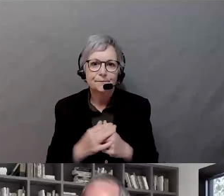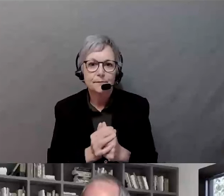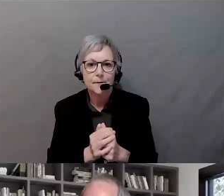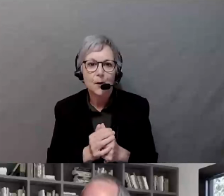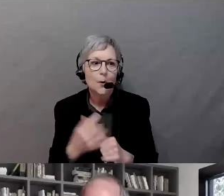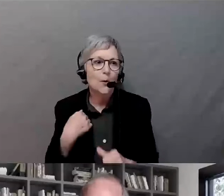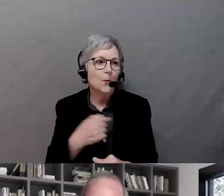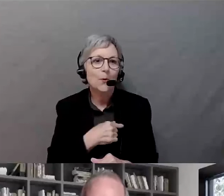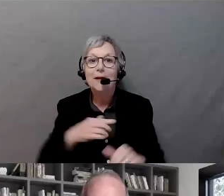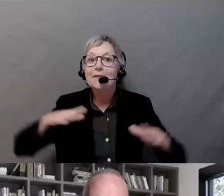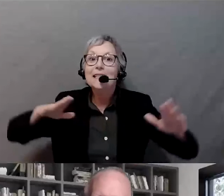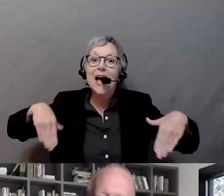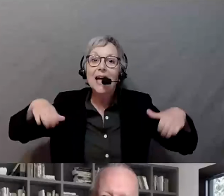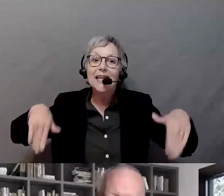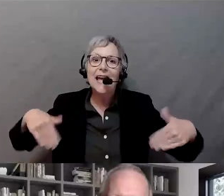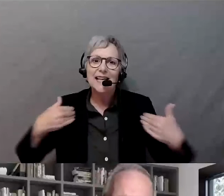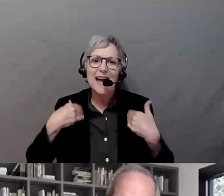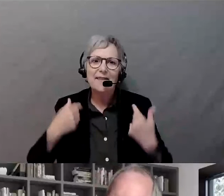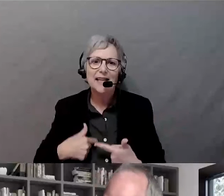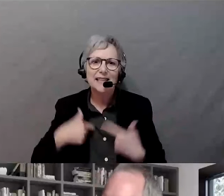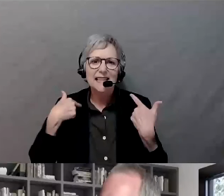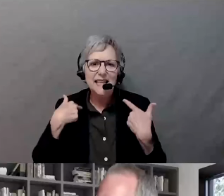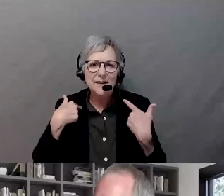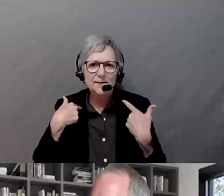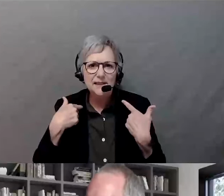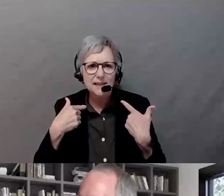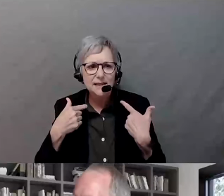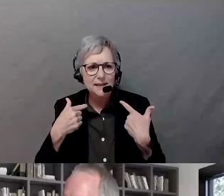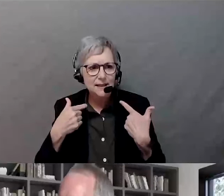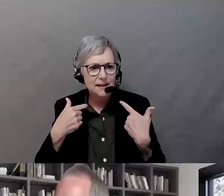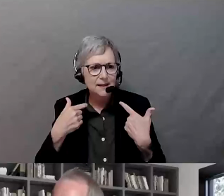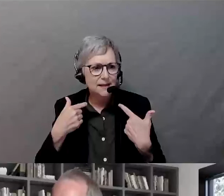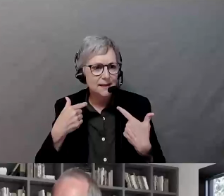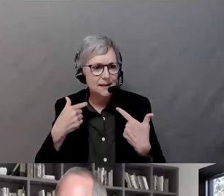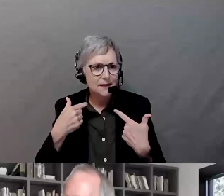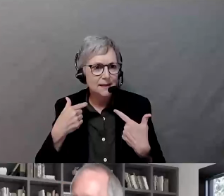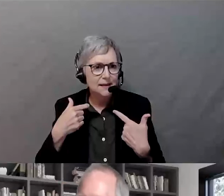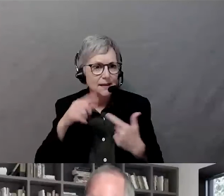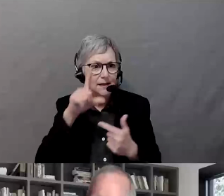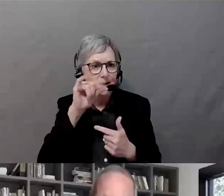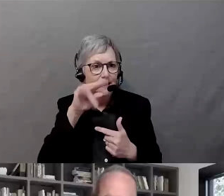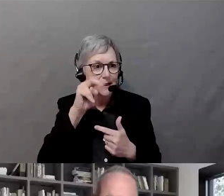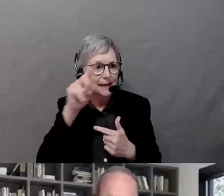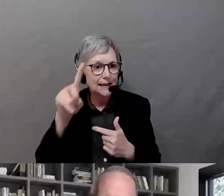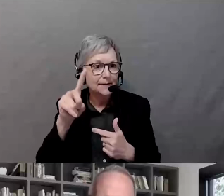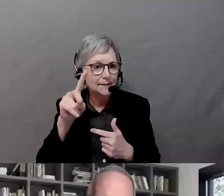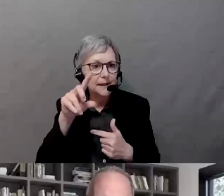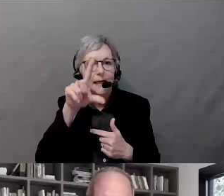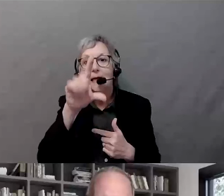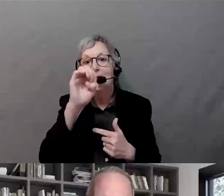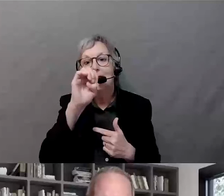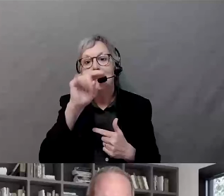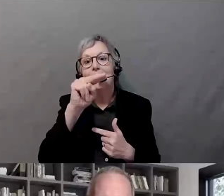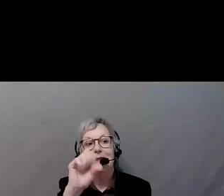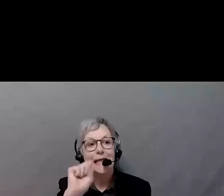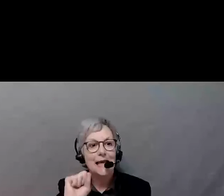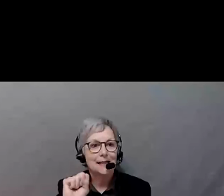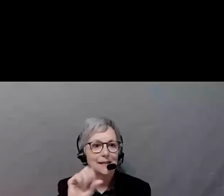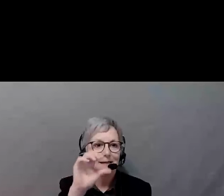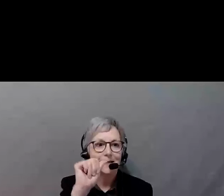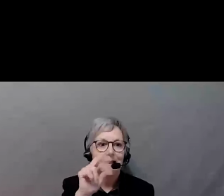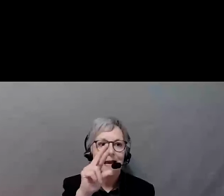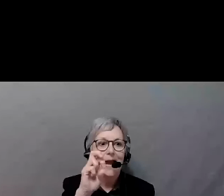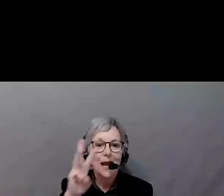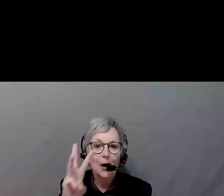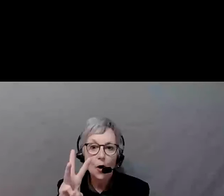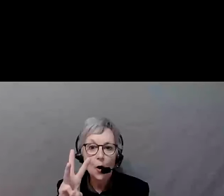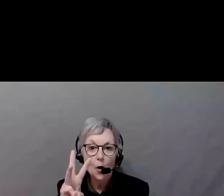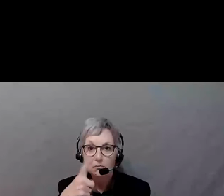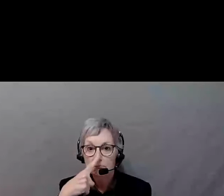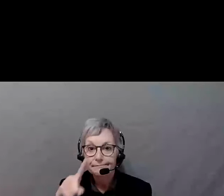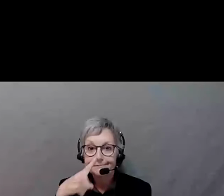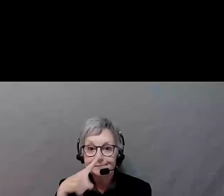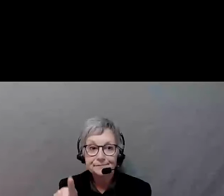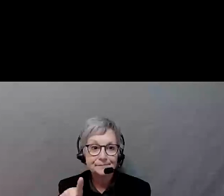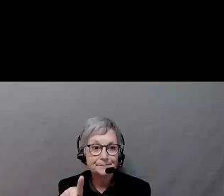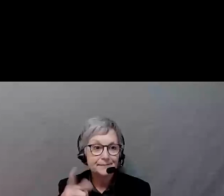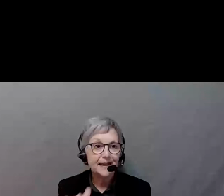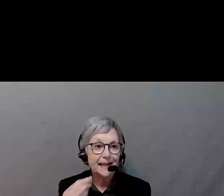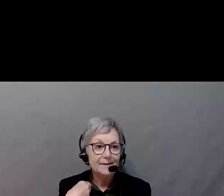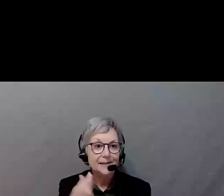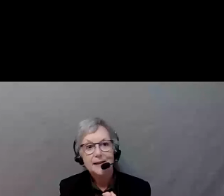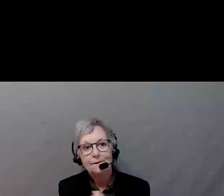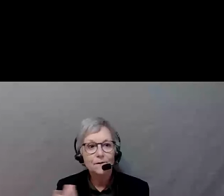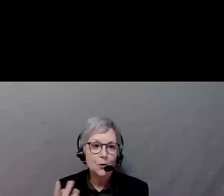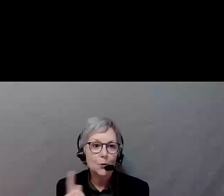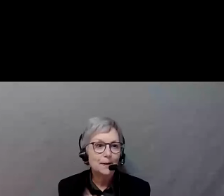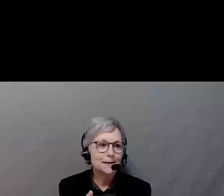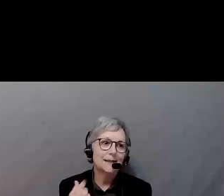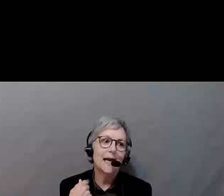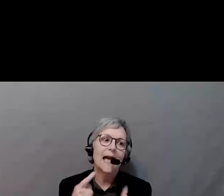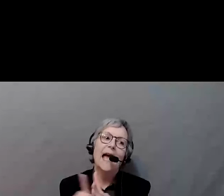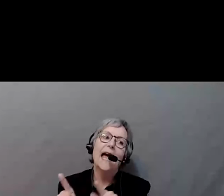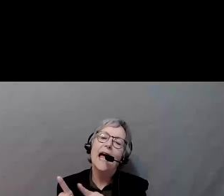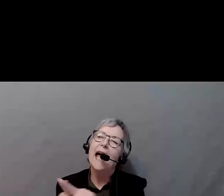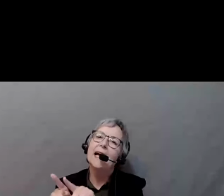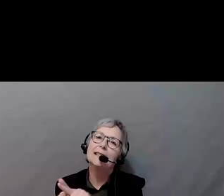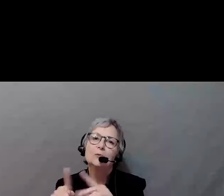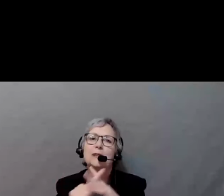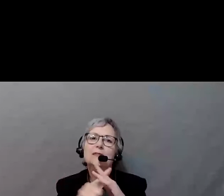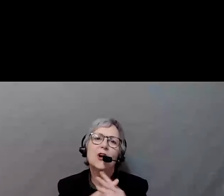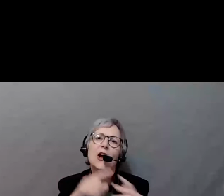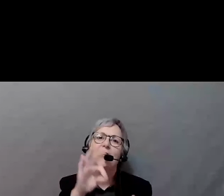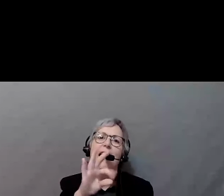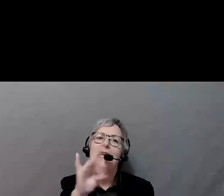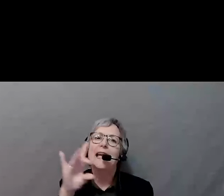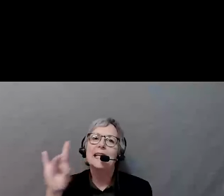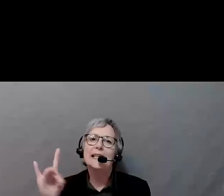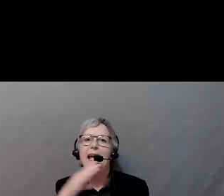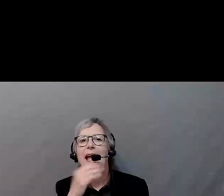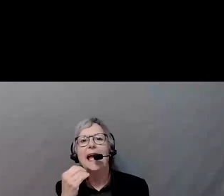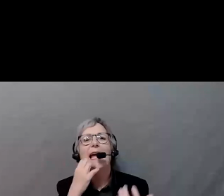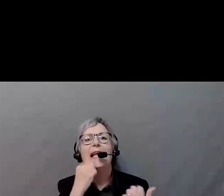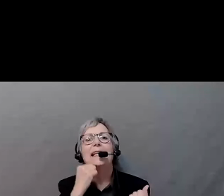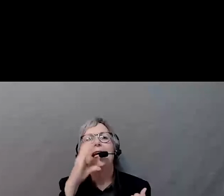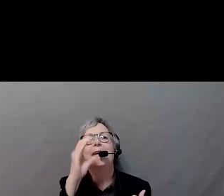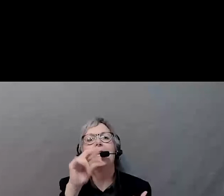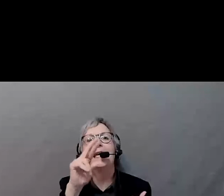LIVED EXPERIENCE. ARROW FOSTER IS WITH US. ARROW, HOW DO WE KNOW WHEN WE HAVE ARRIVED